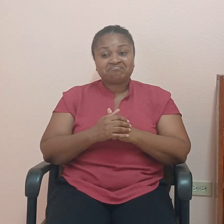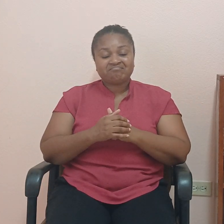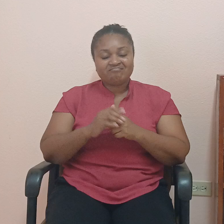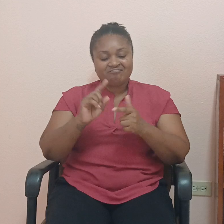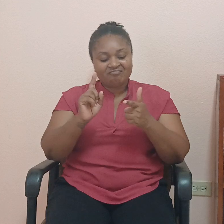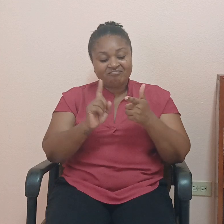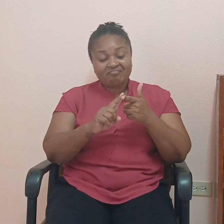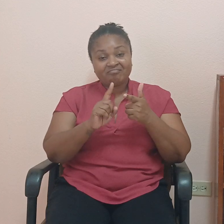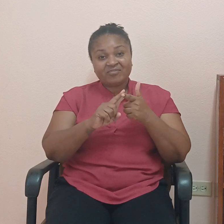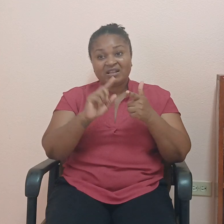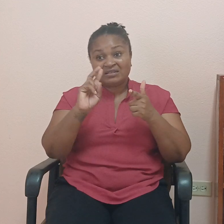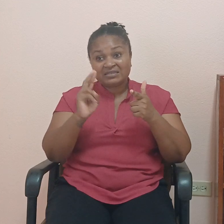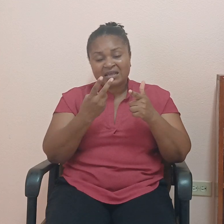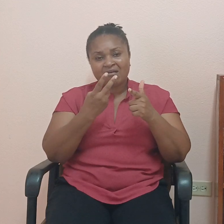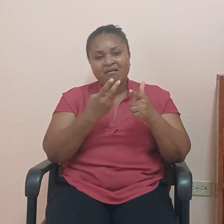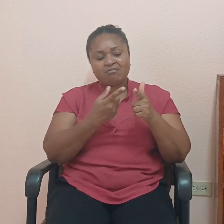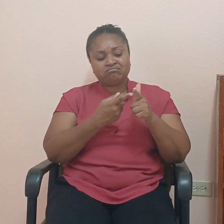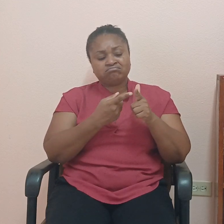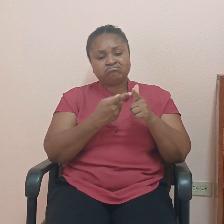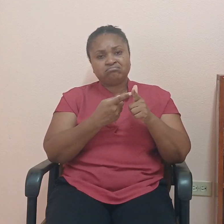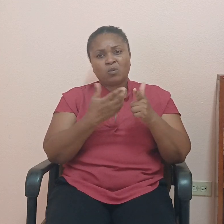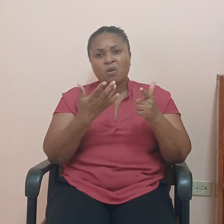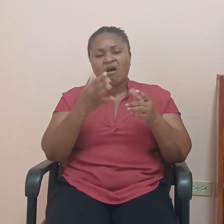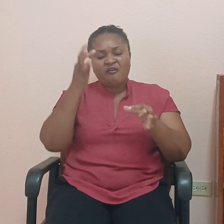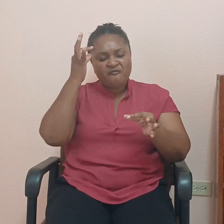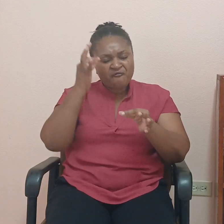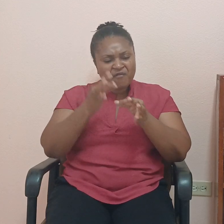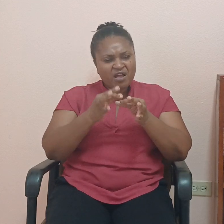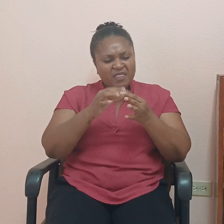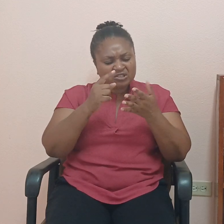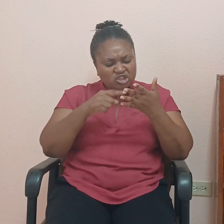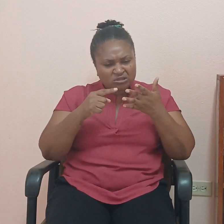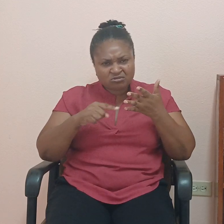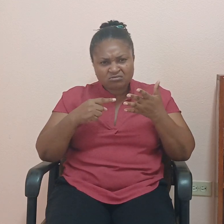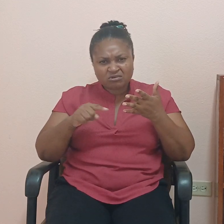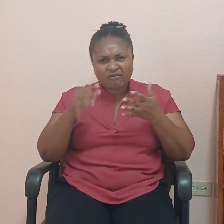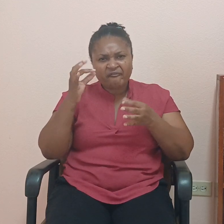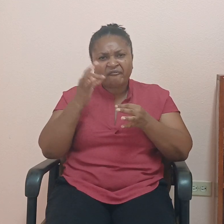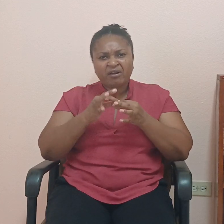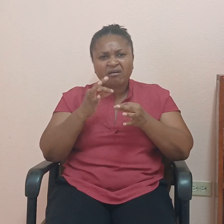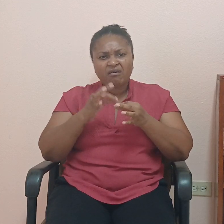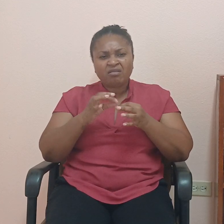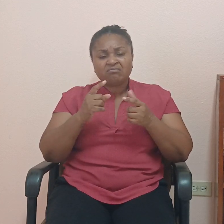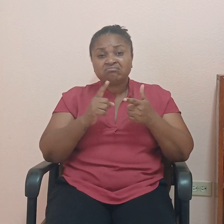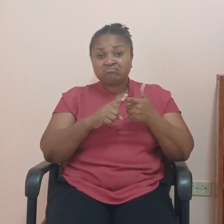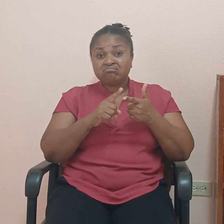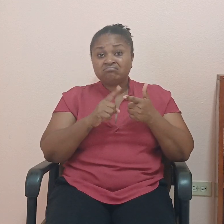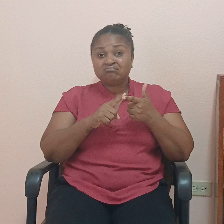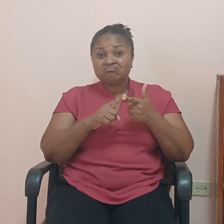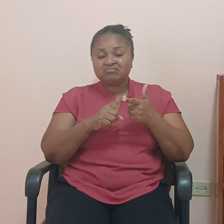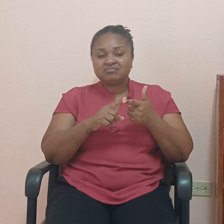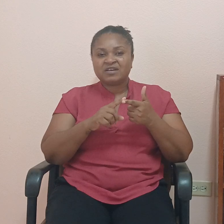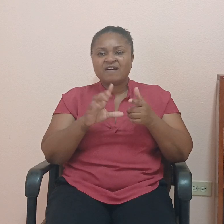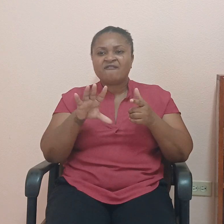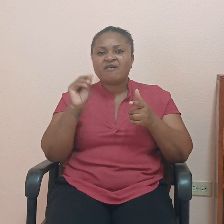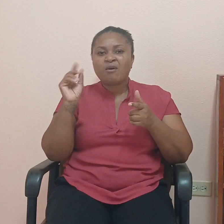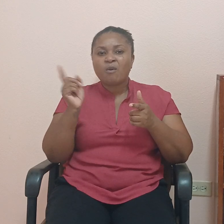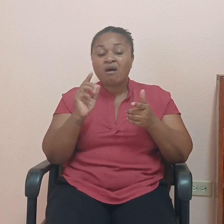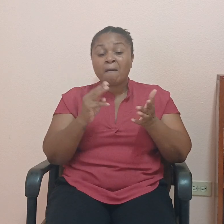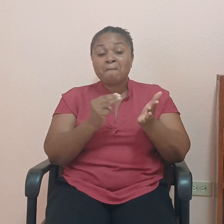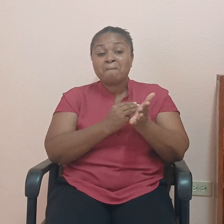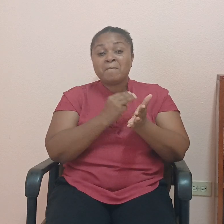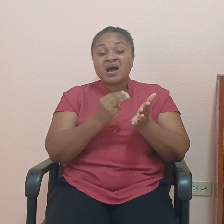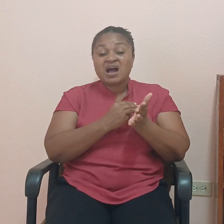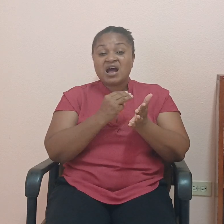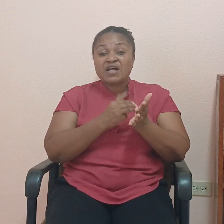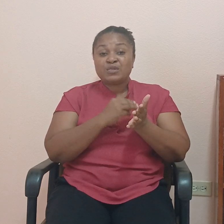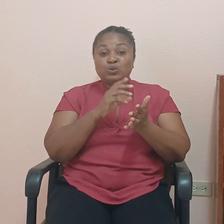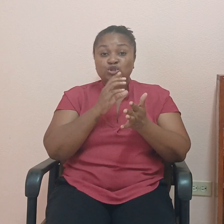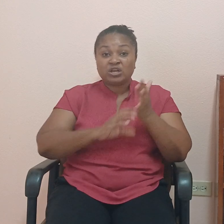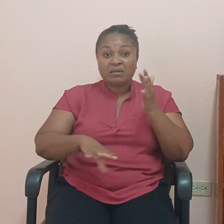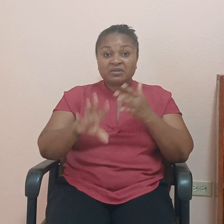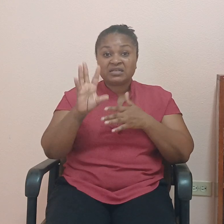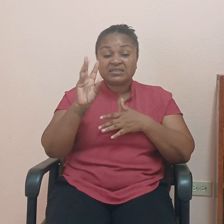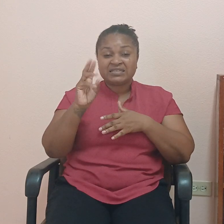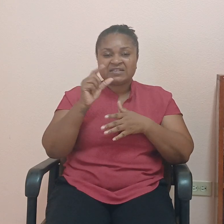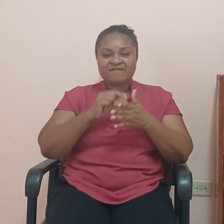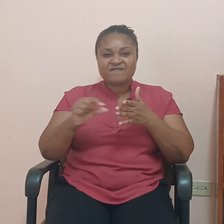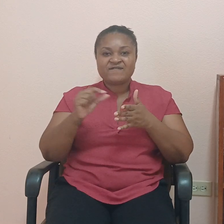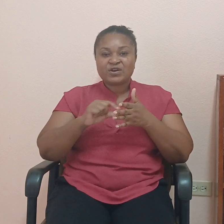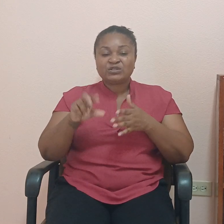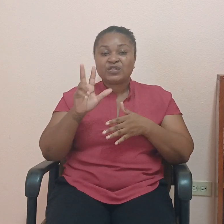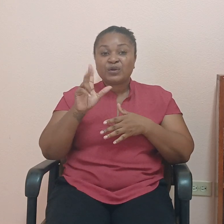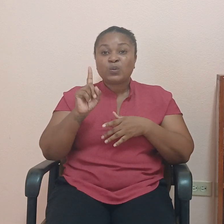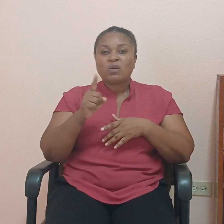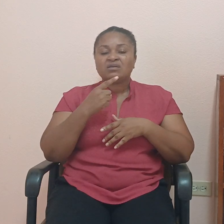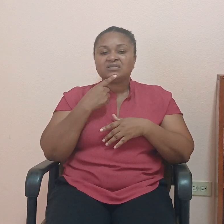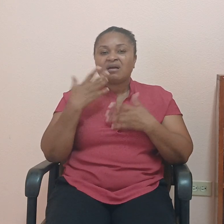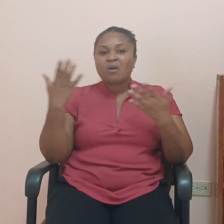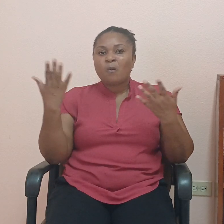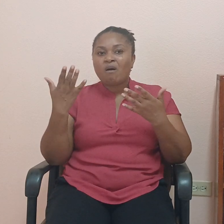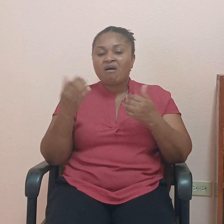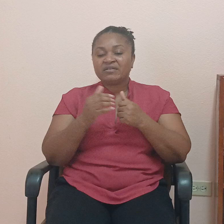31 – IF THAT IS